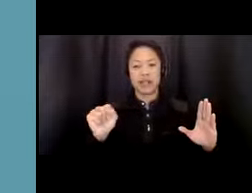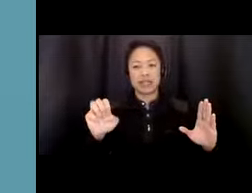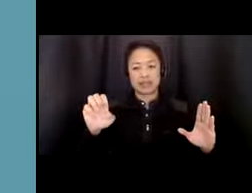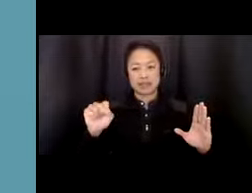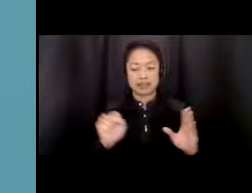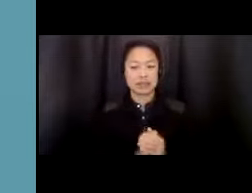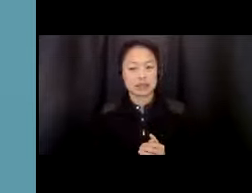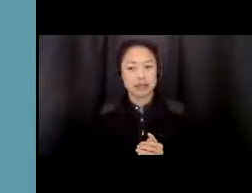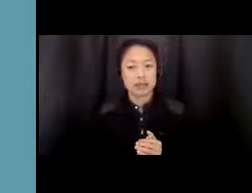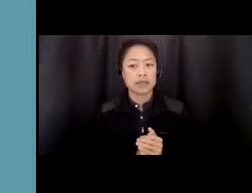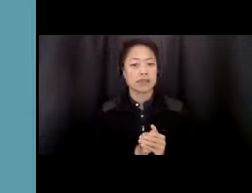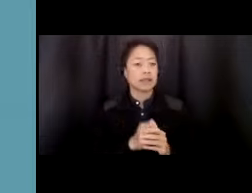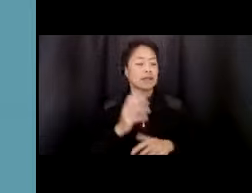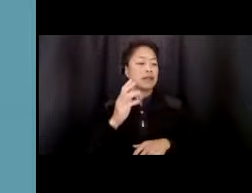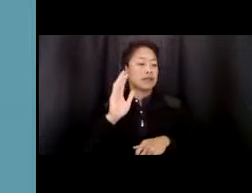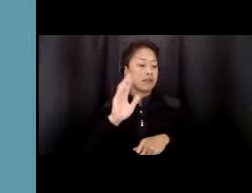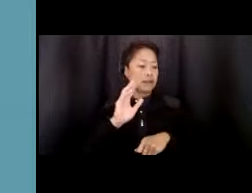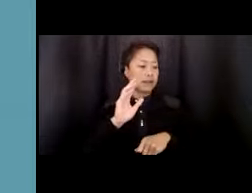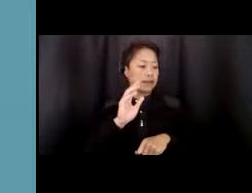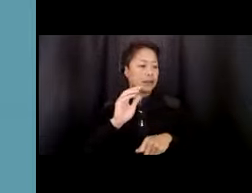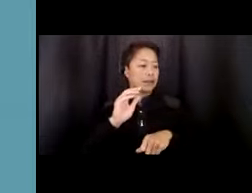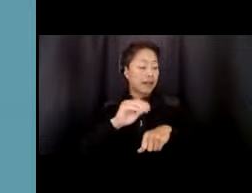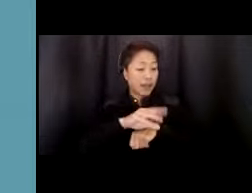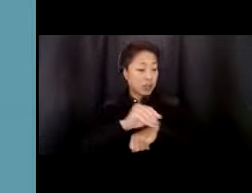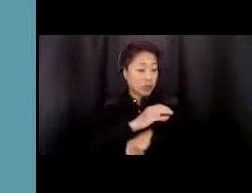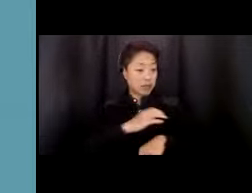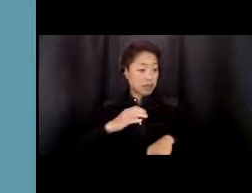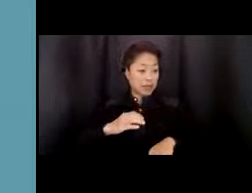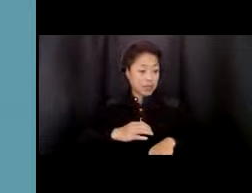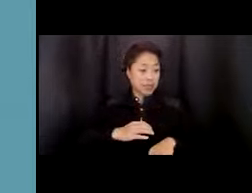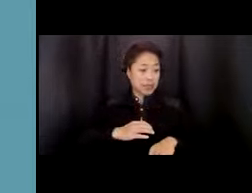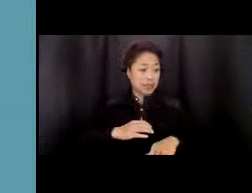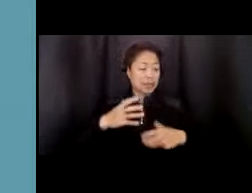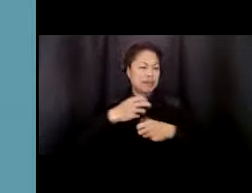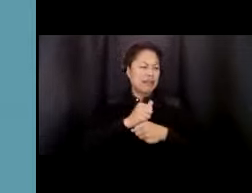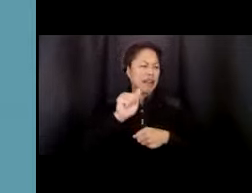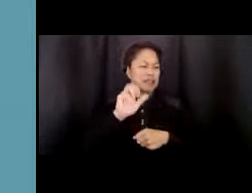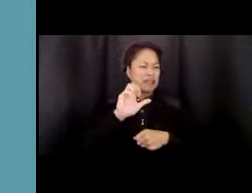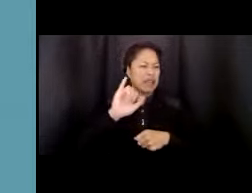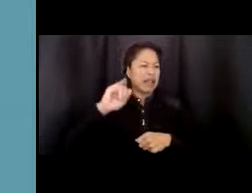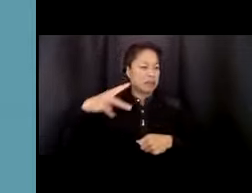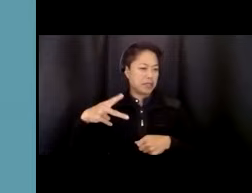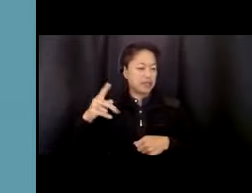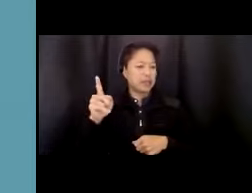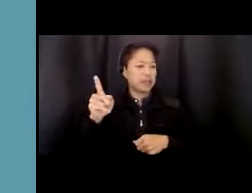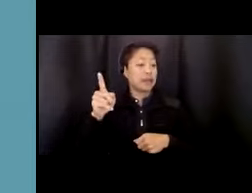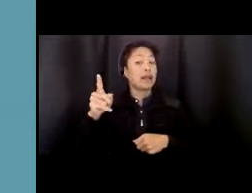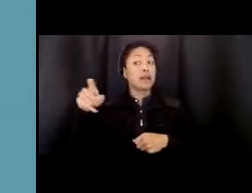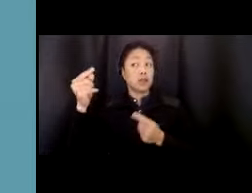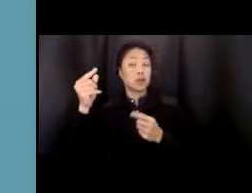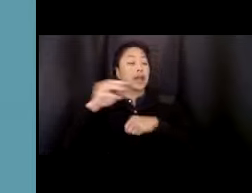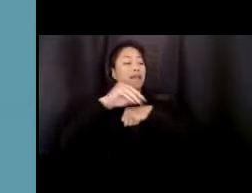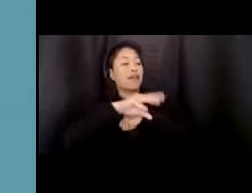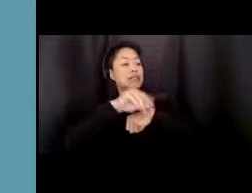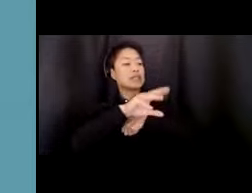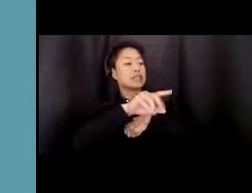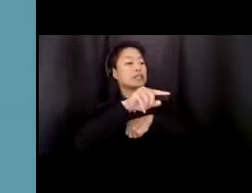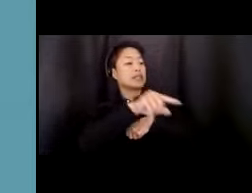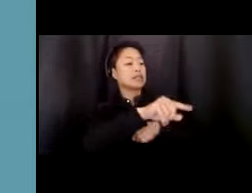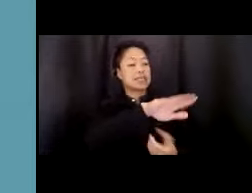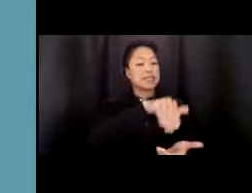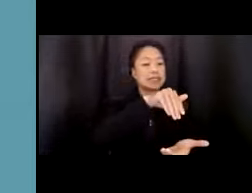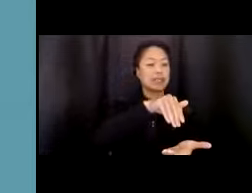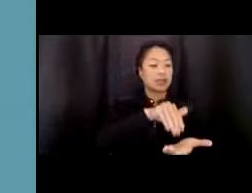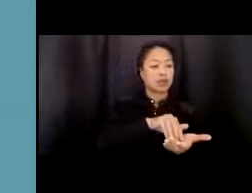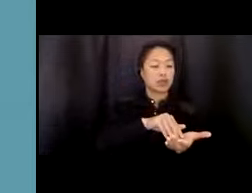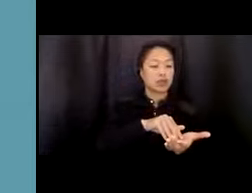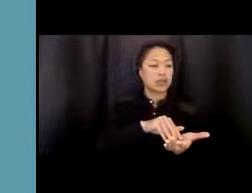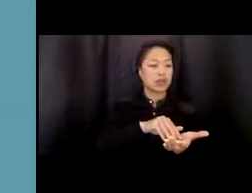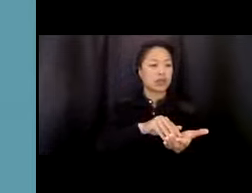Committee on Immunization Practices (FACIP) which advises the Center for Disease Control